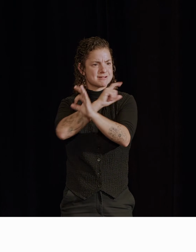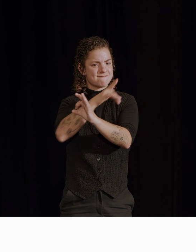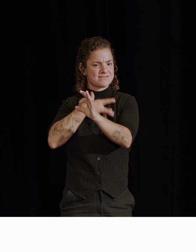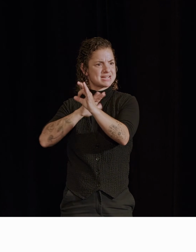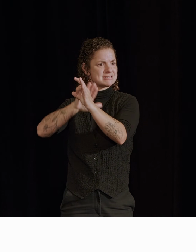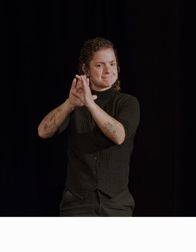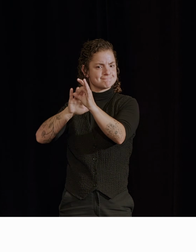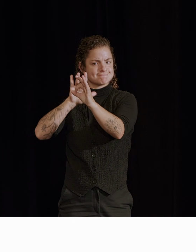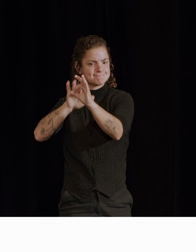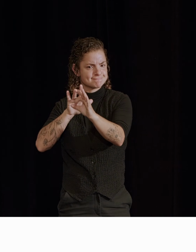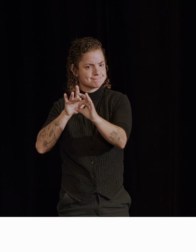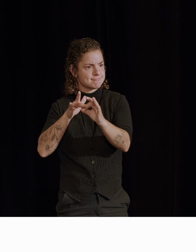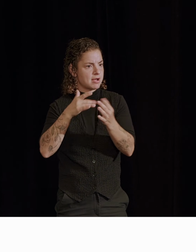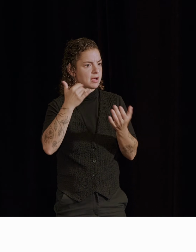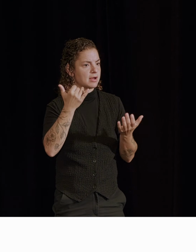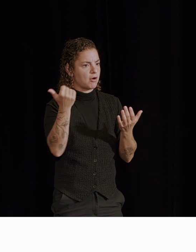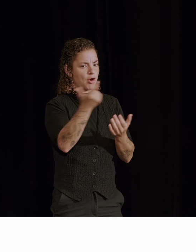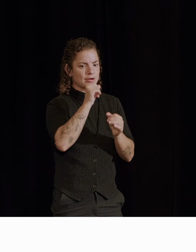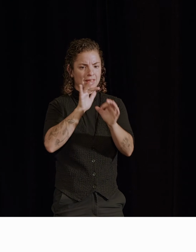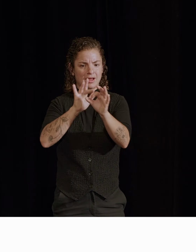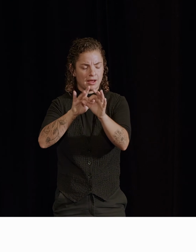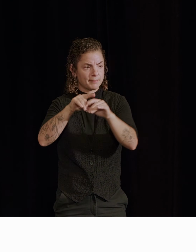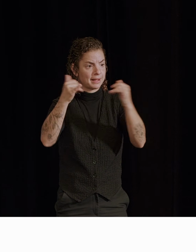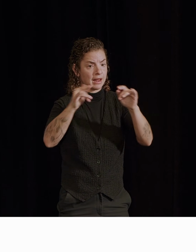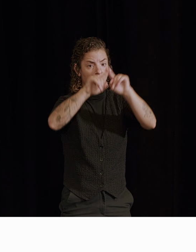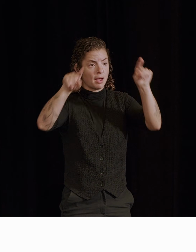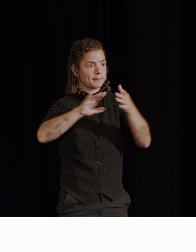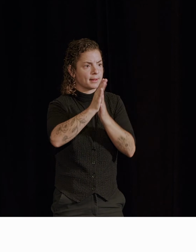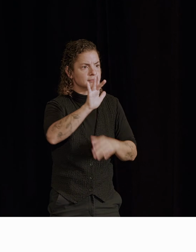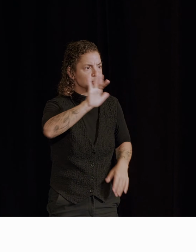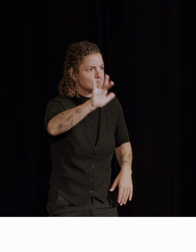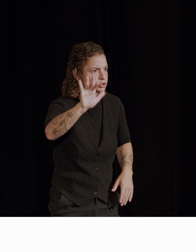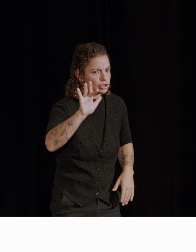to touchscreen interfaces, which I still am not quite sure why.